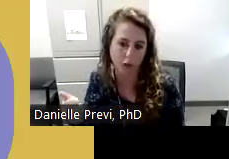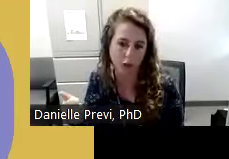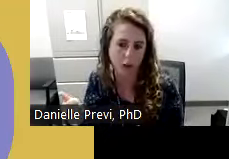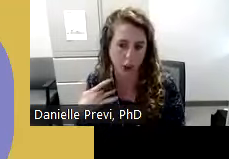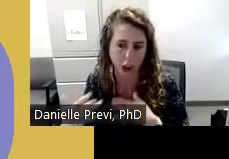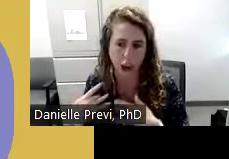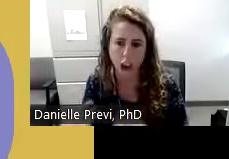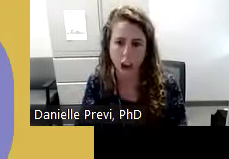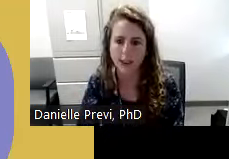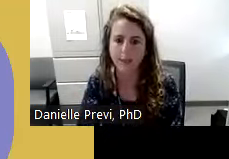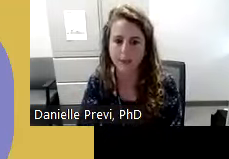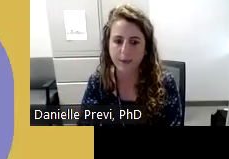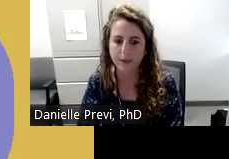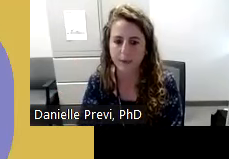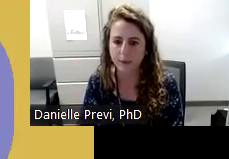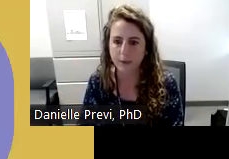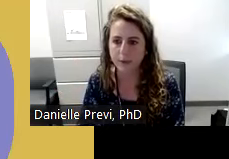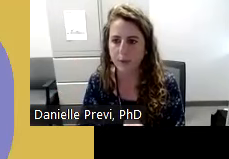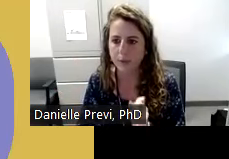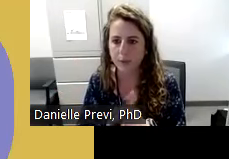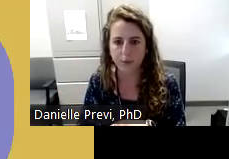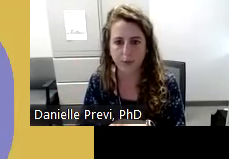that means deaf with some additional concerns that need to be addressed.